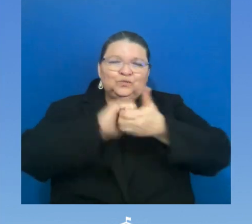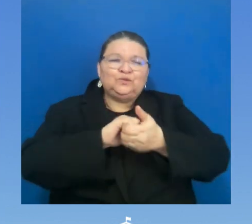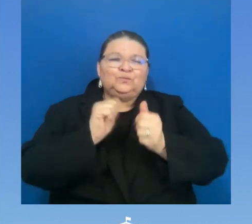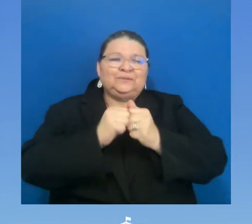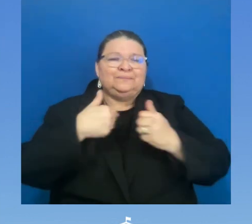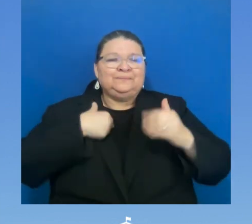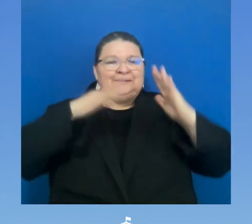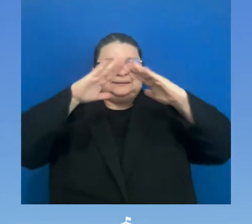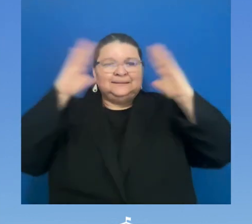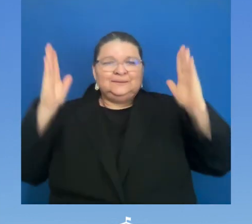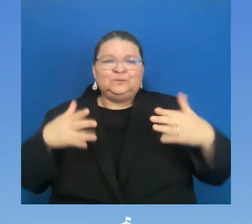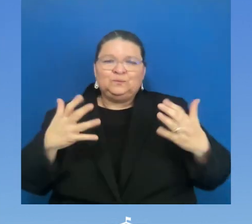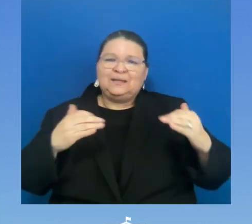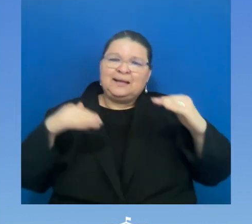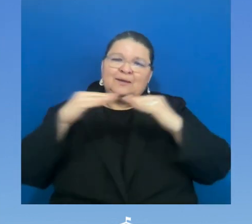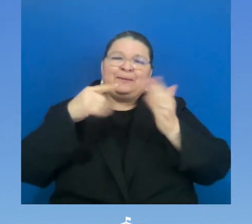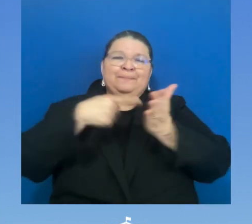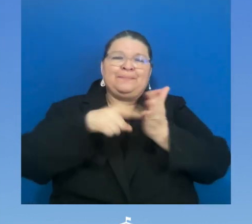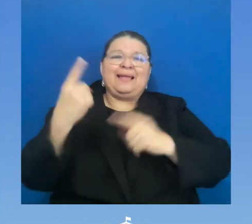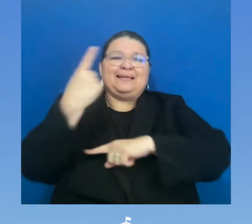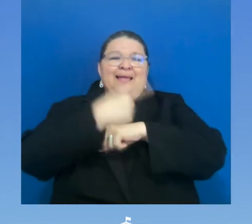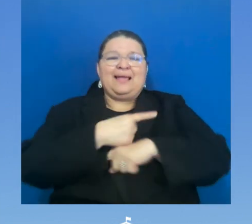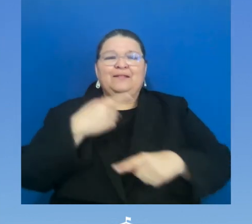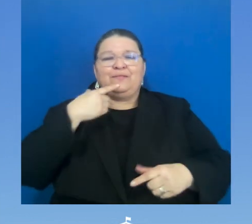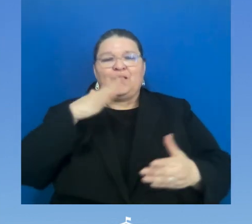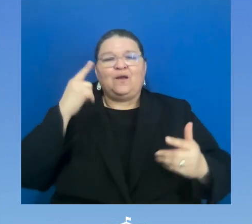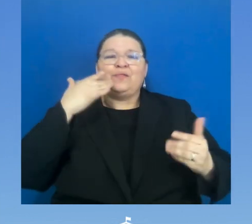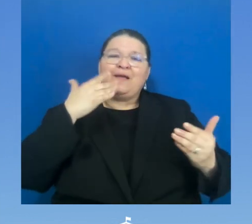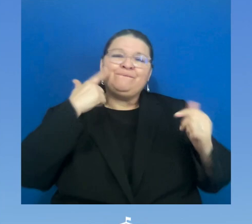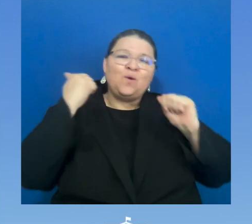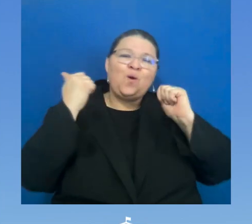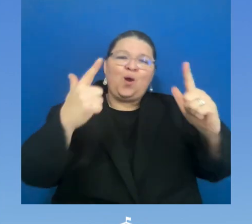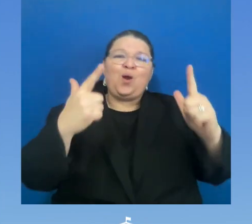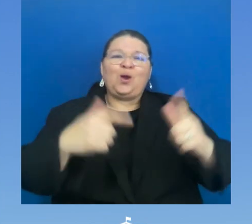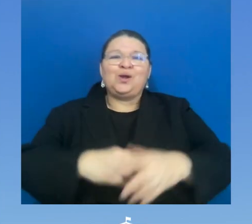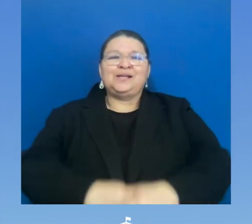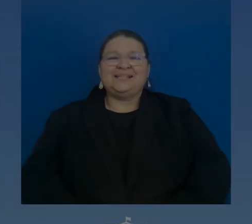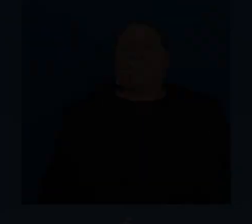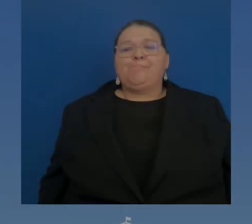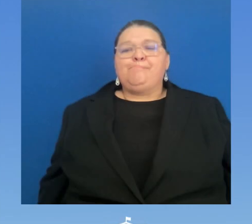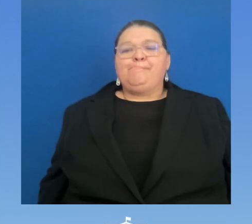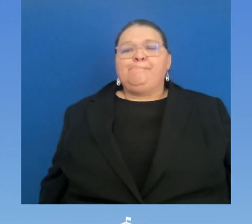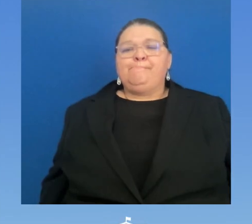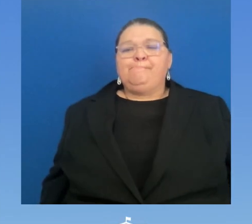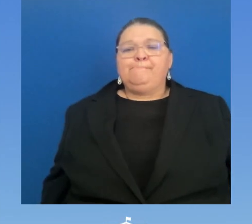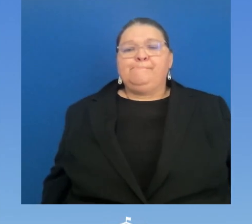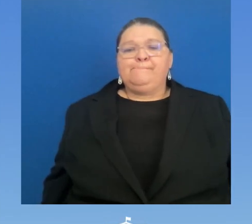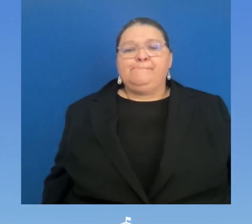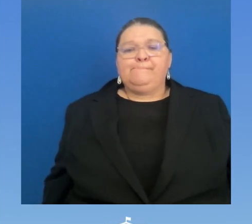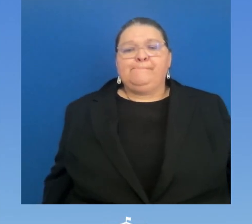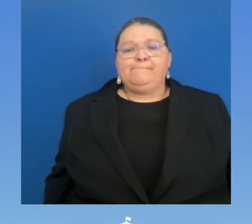Moderator: Please welcome back